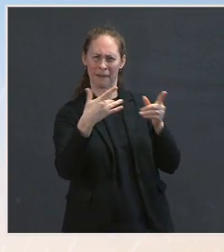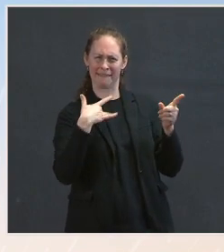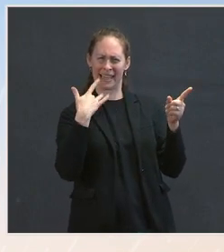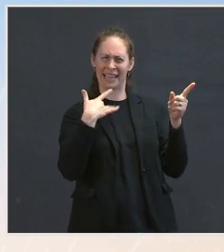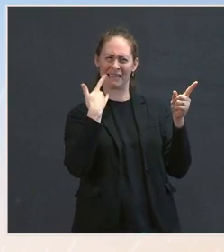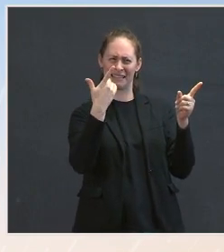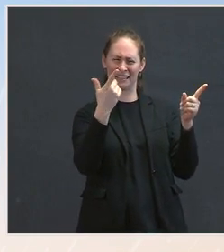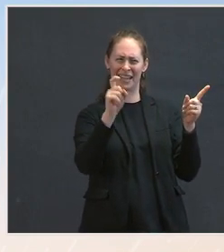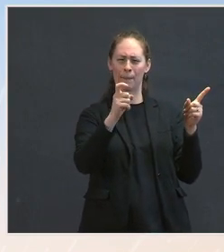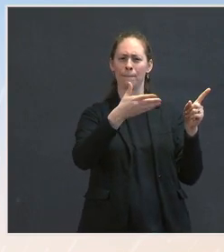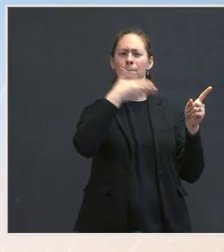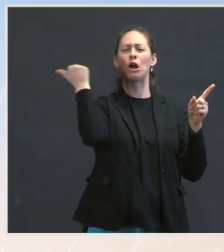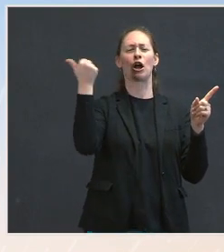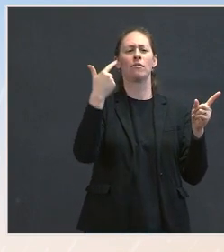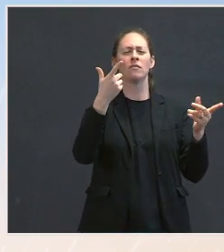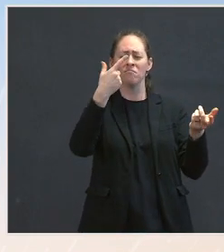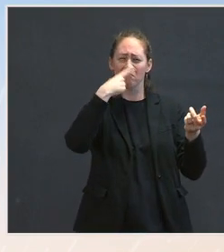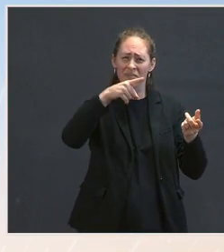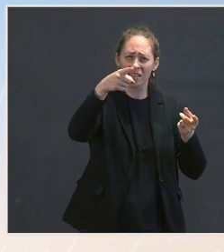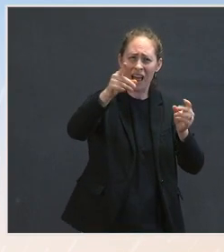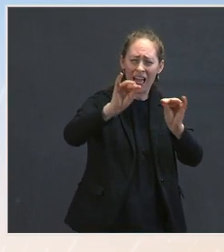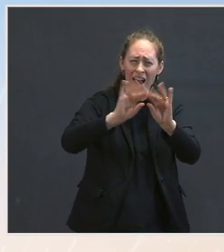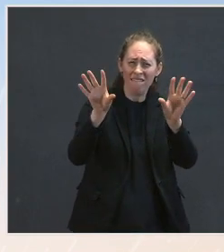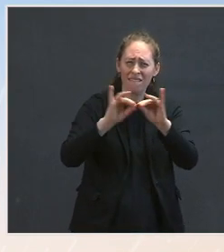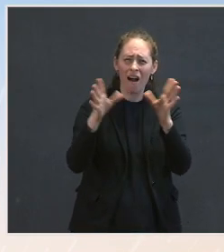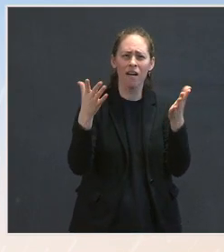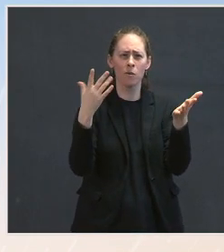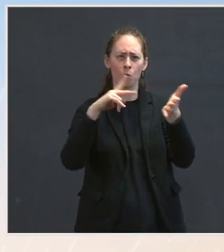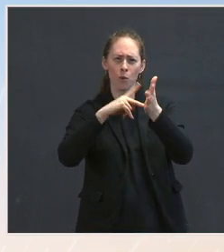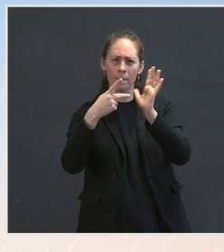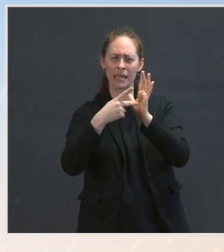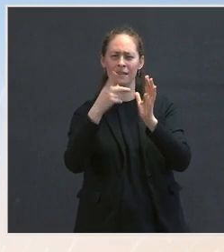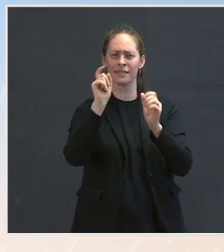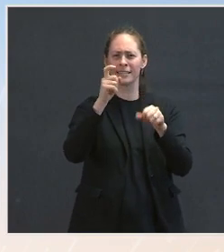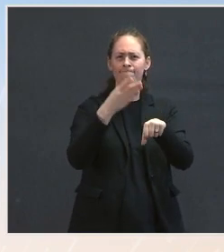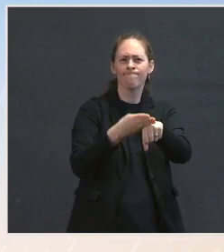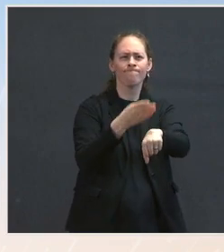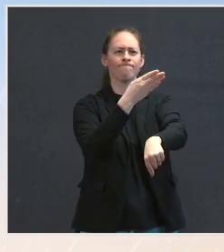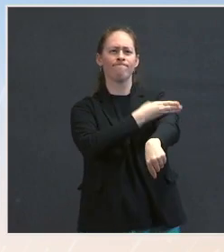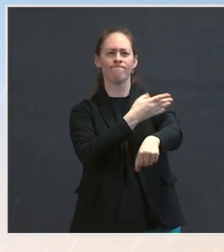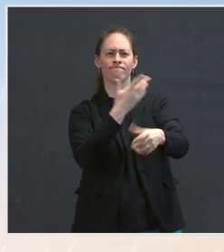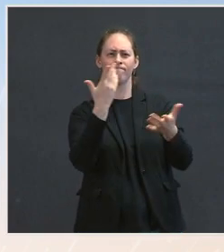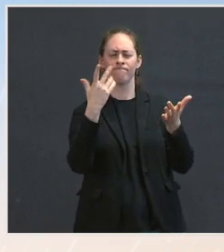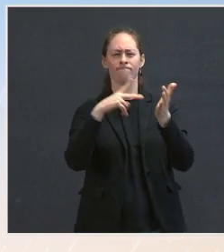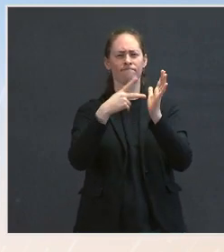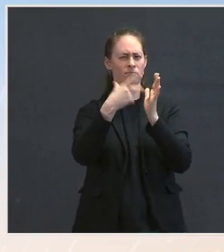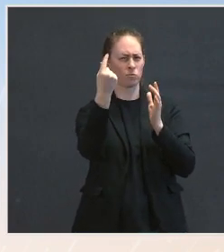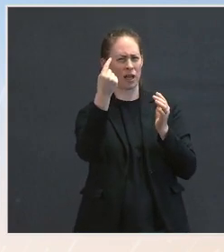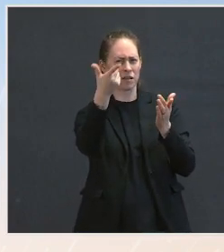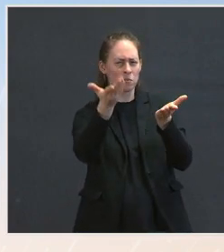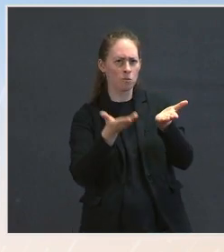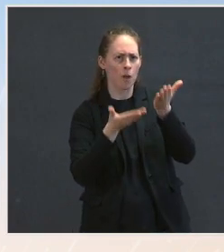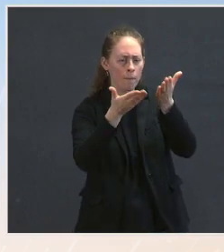in the Postmaster General, now that you've named new members to the board? And, secondly, they've announced the purchase of a new fleet. The President, of course,